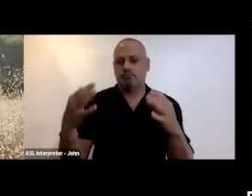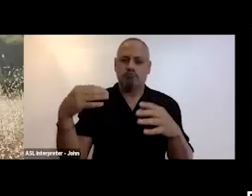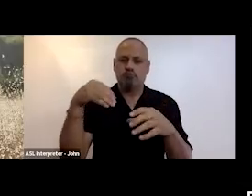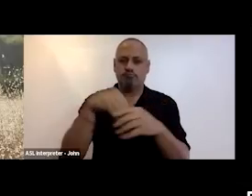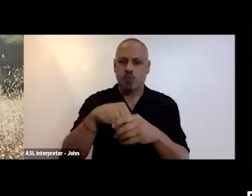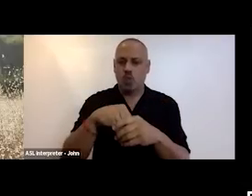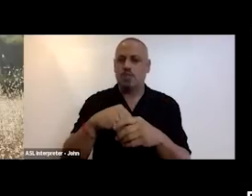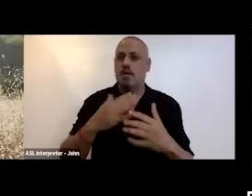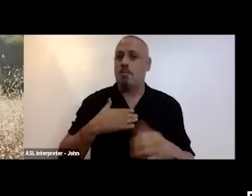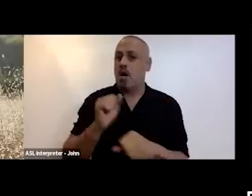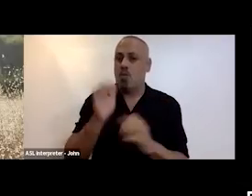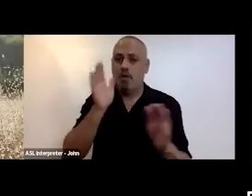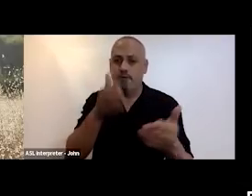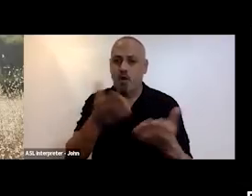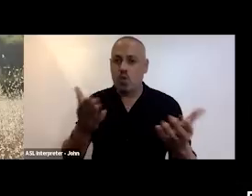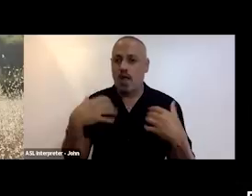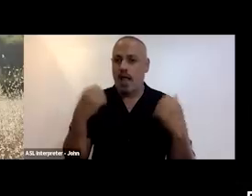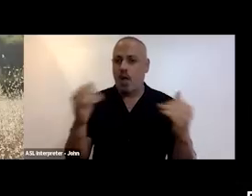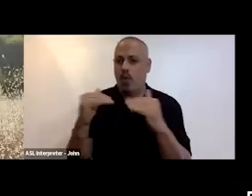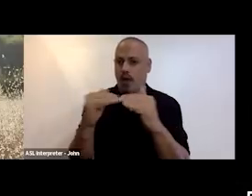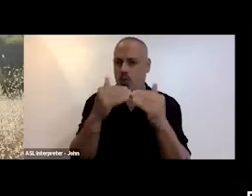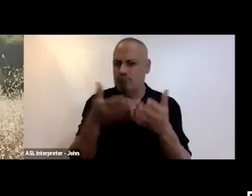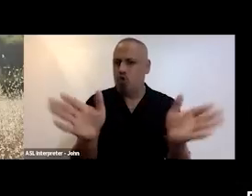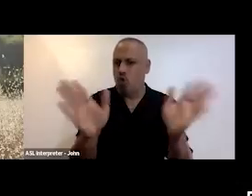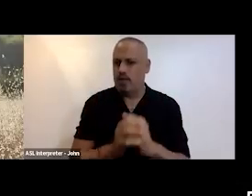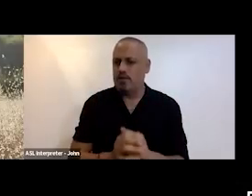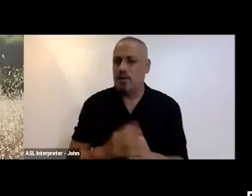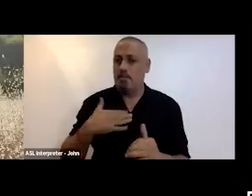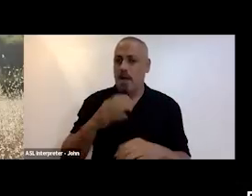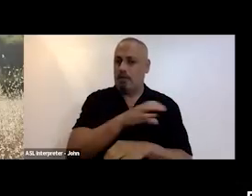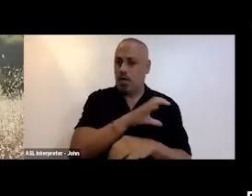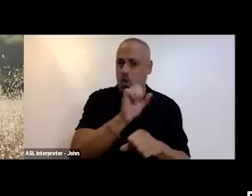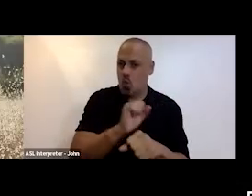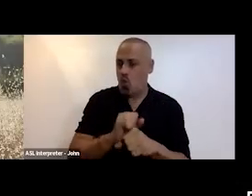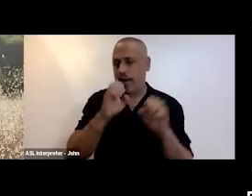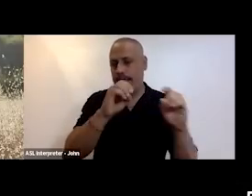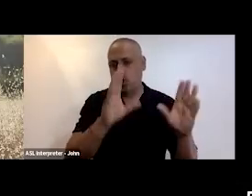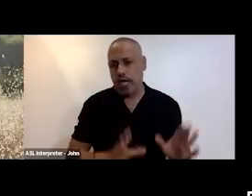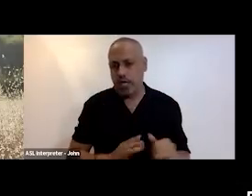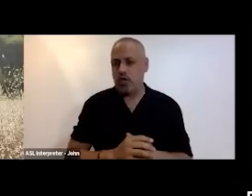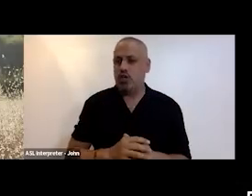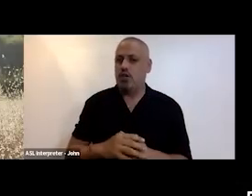And my work is focused on health equity broadly, in my clinical work as an educator, as a researcher,